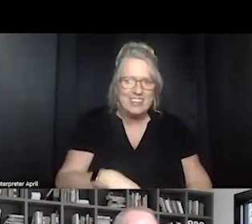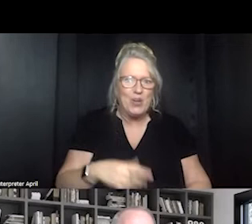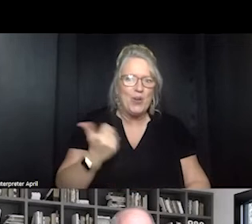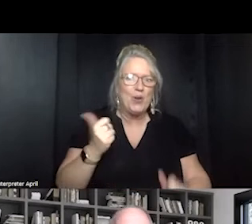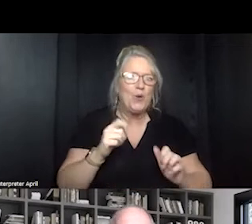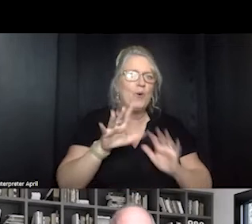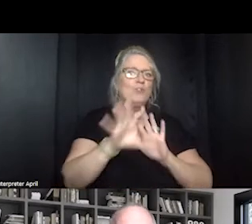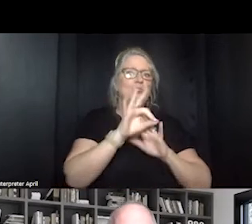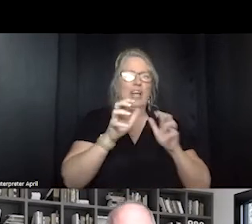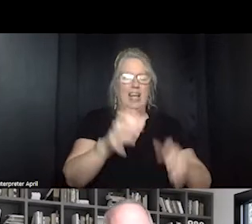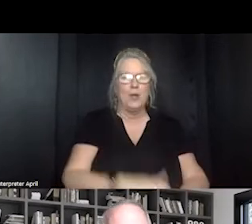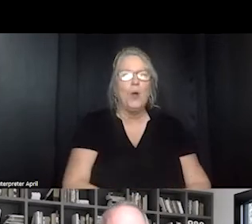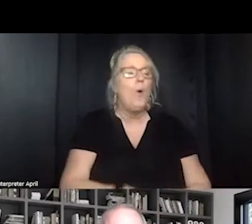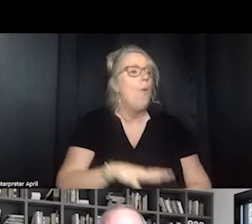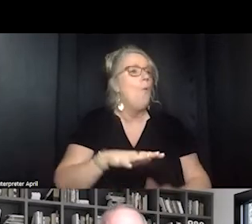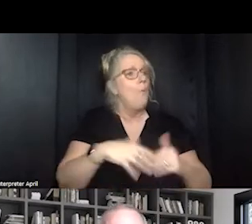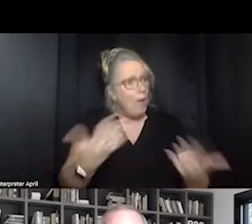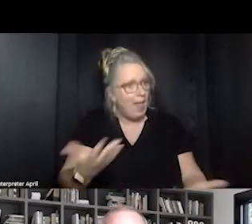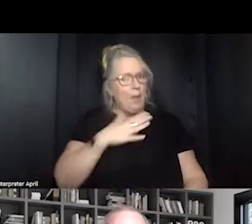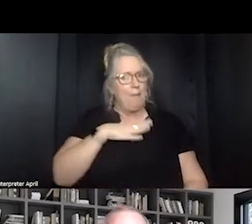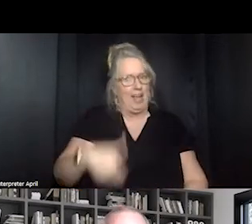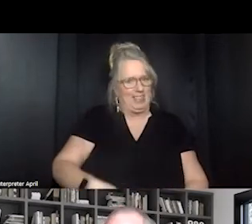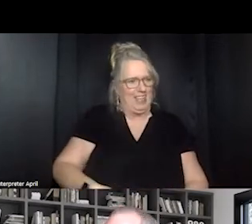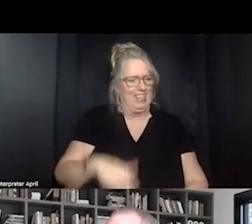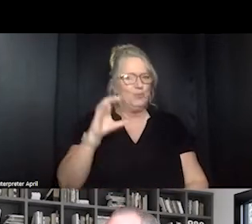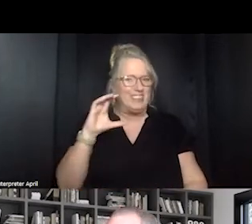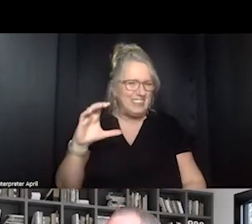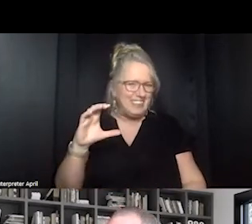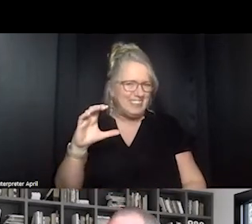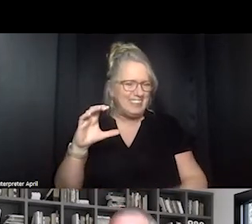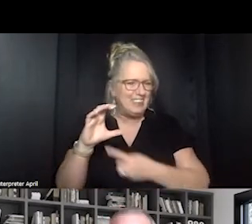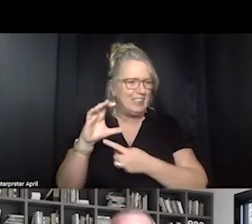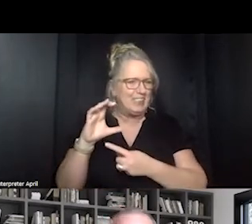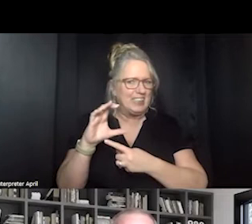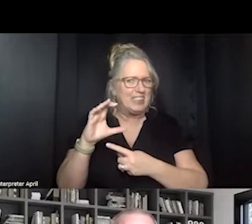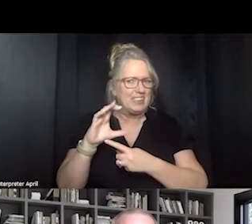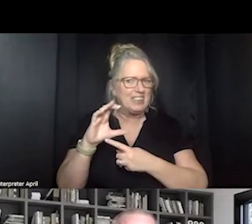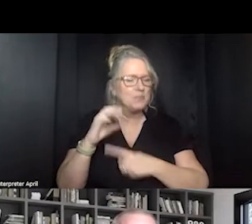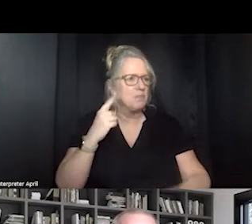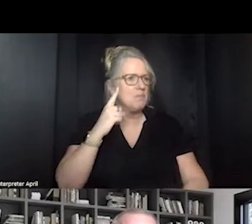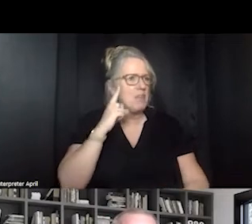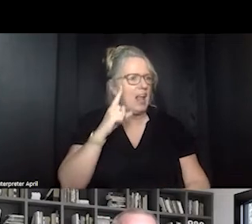WELL, MY GUT WAS, C. ANYWAYS, I FEEL LIKE THAT WOULD BE A SIGNIFICANT, IMPACT.